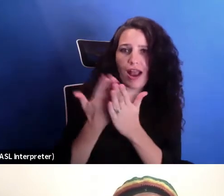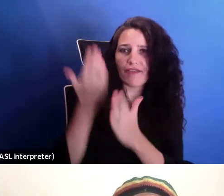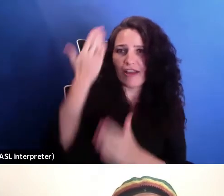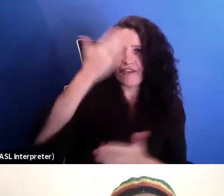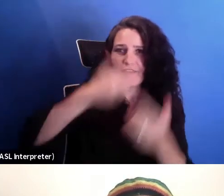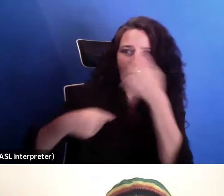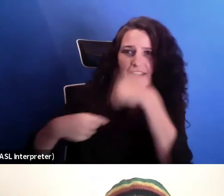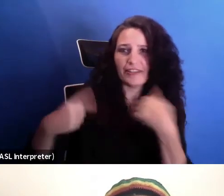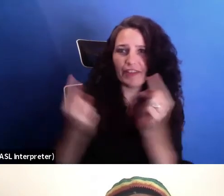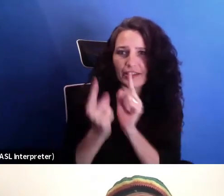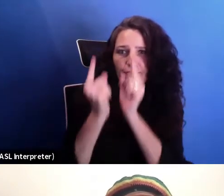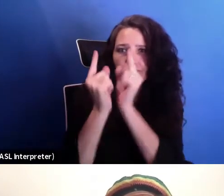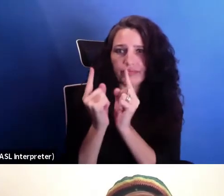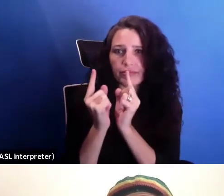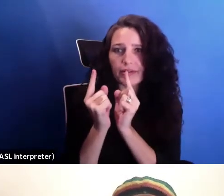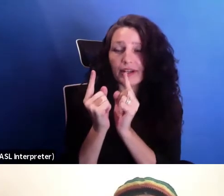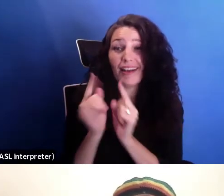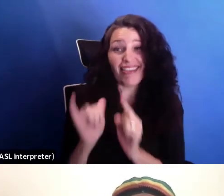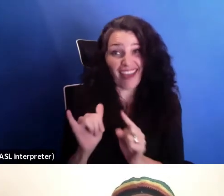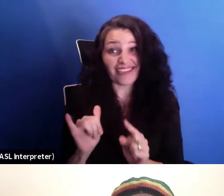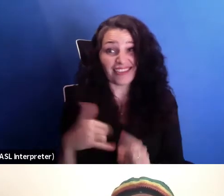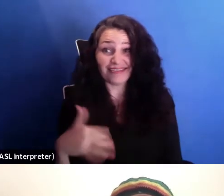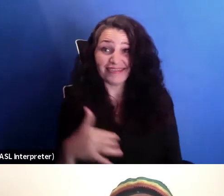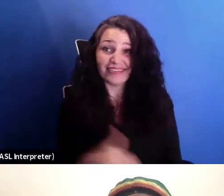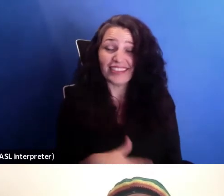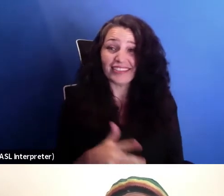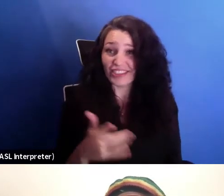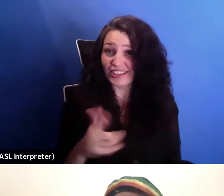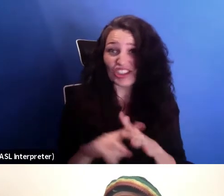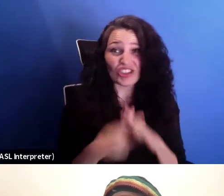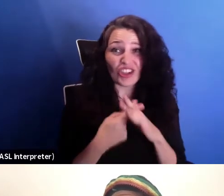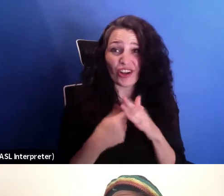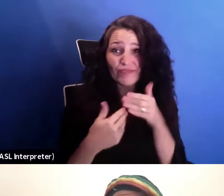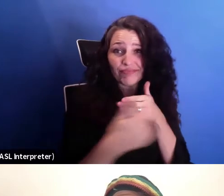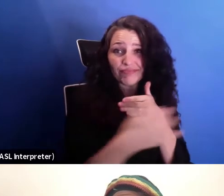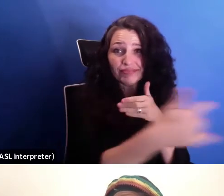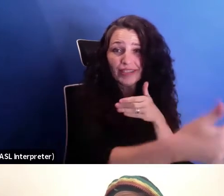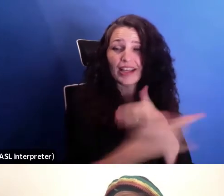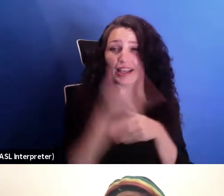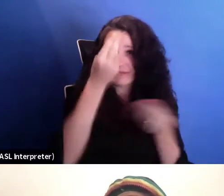And I wanna say one thing about the IDA, that a couple of years ago,